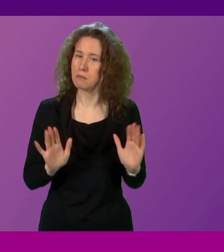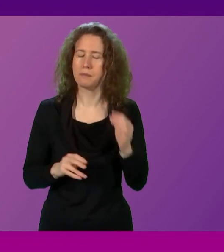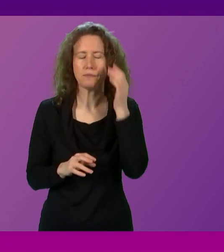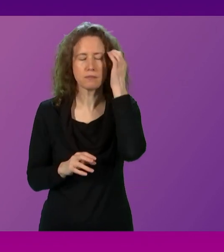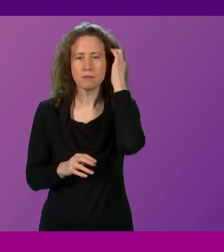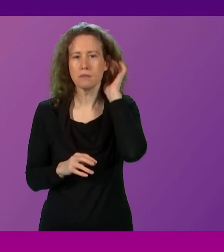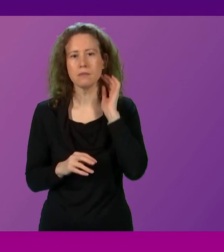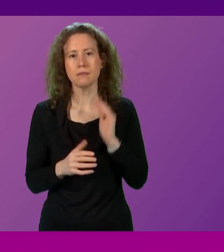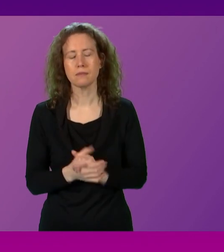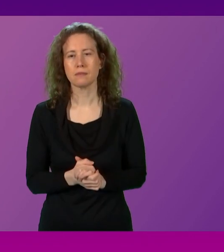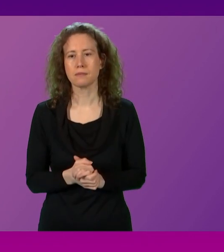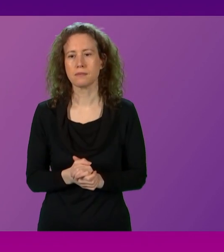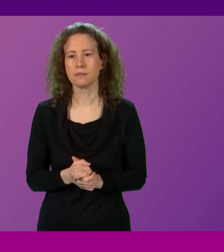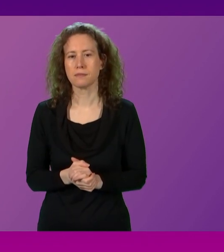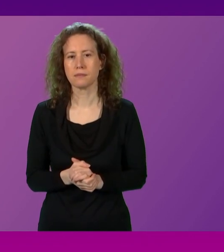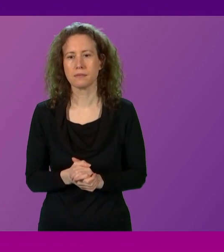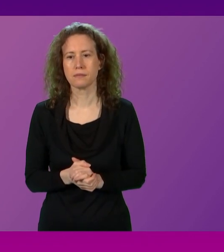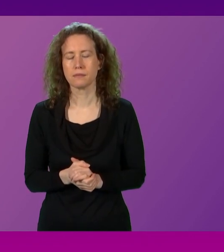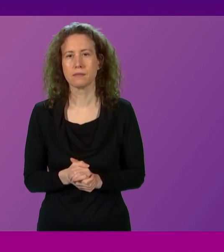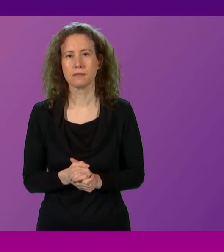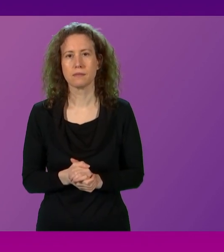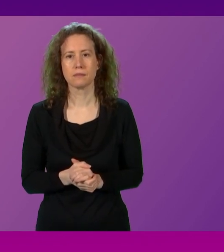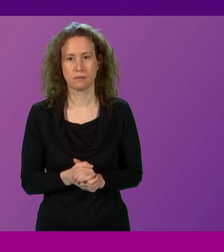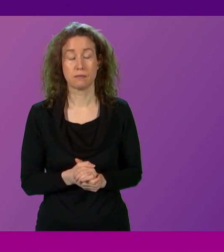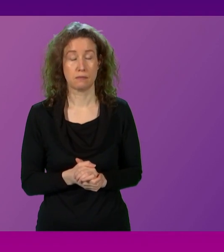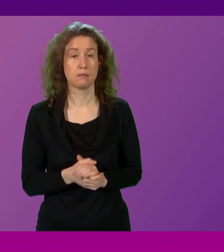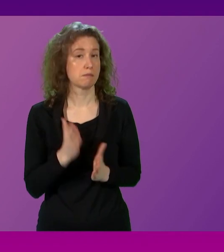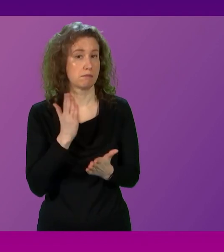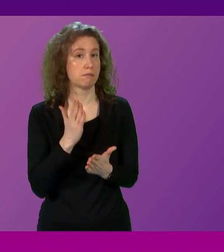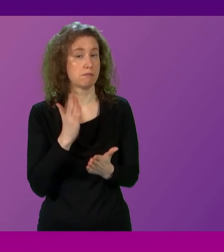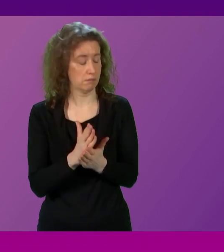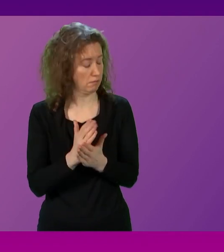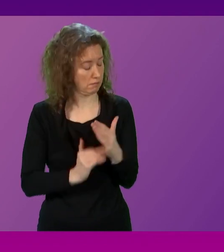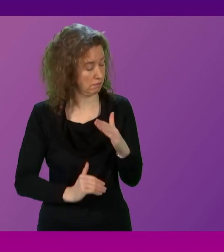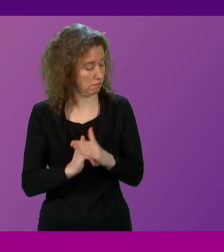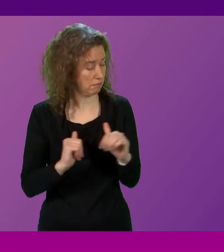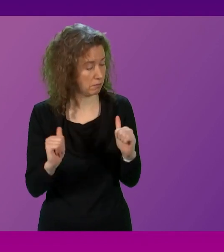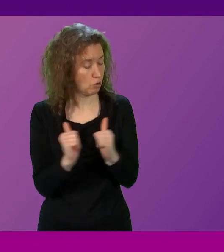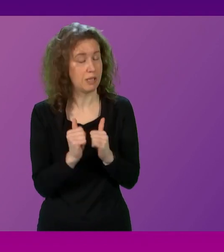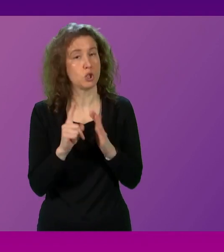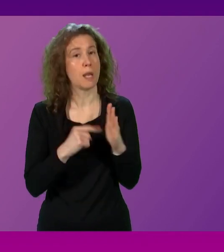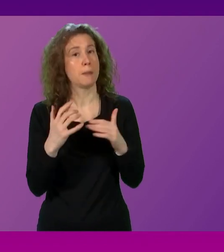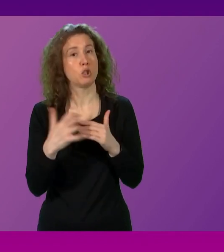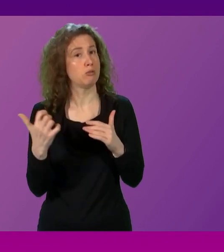I absolutely agree with Jamie Greene. He is right to bring these issues